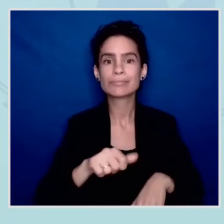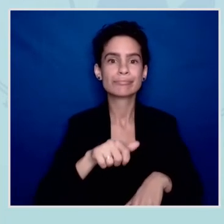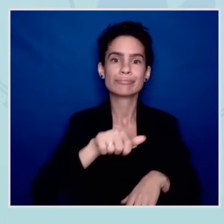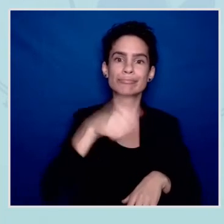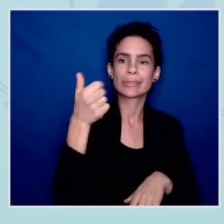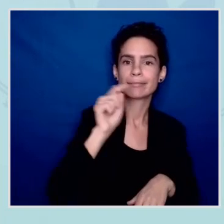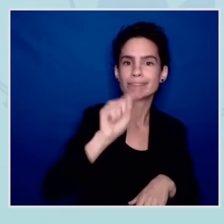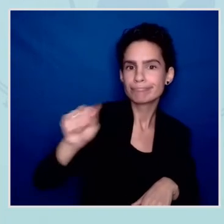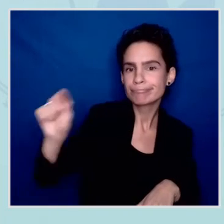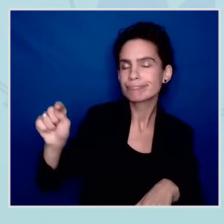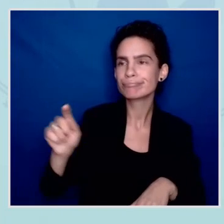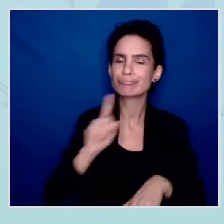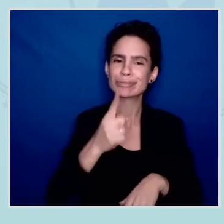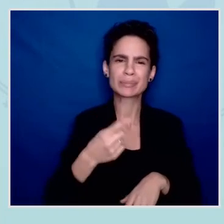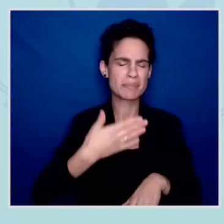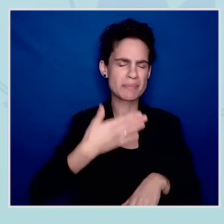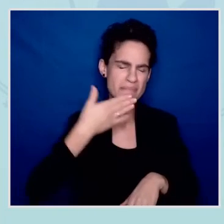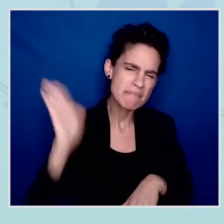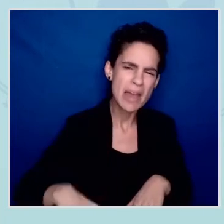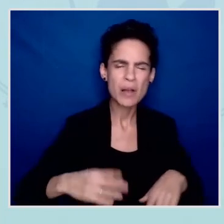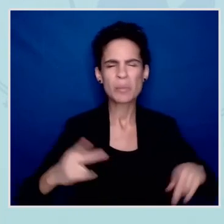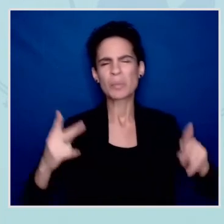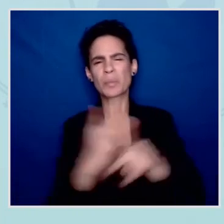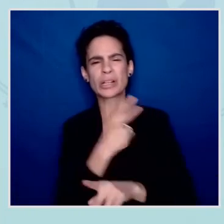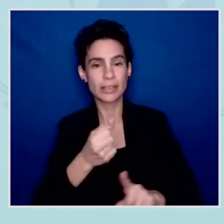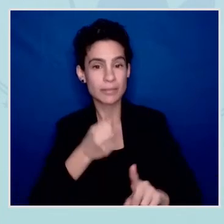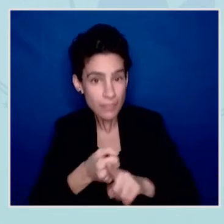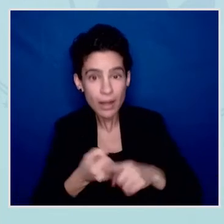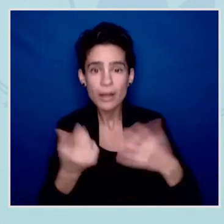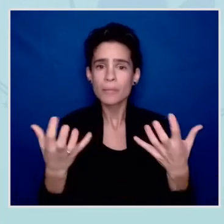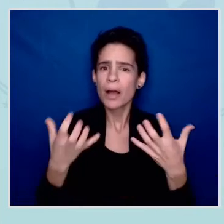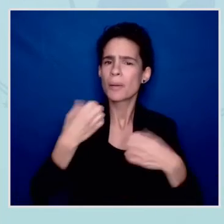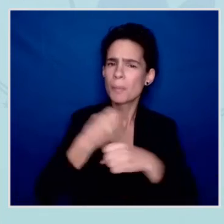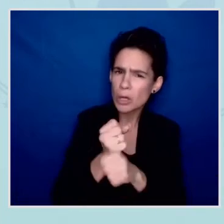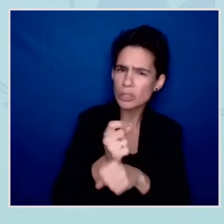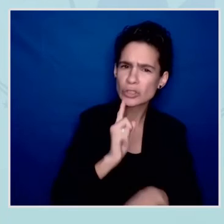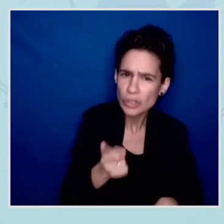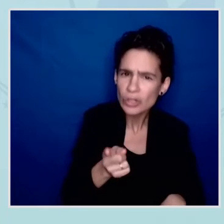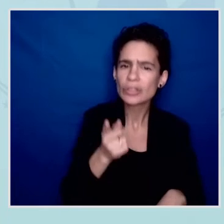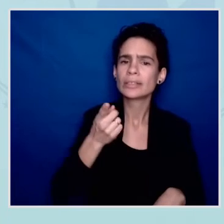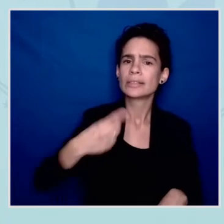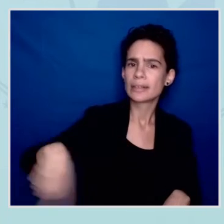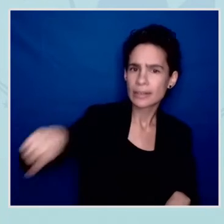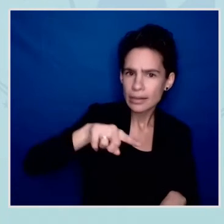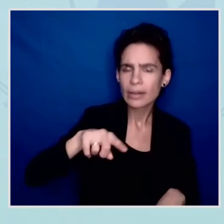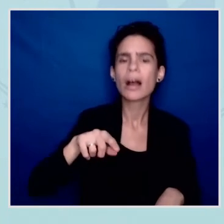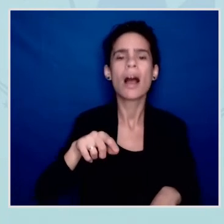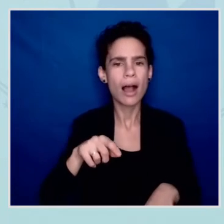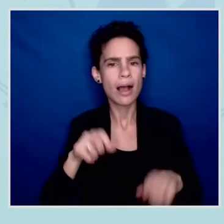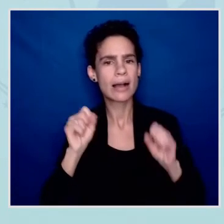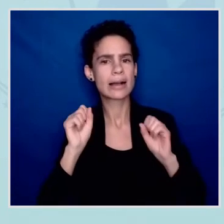SLAMMED BY THIS VIRUS. WE ARE GOING TO DIRECT RELIEF